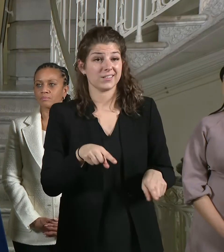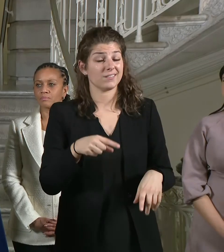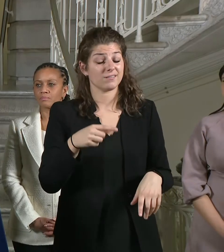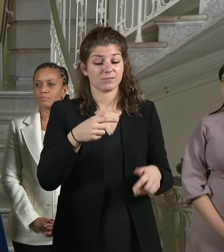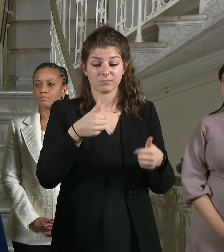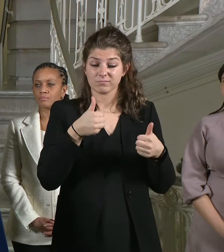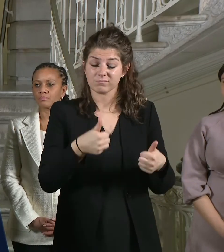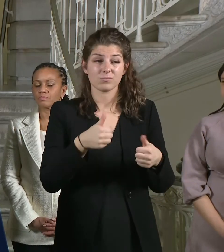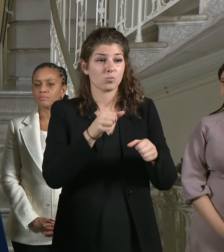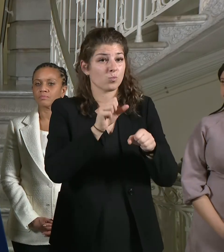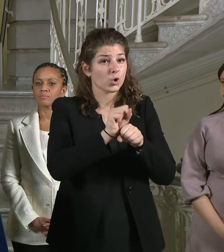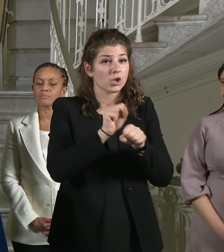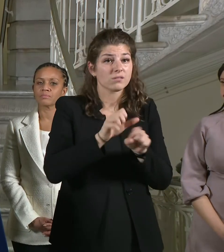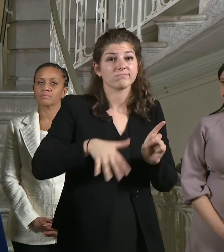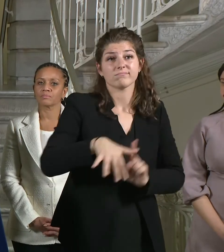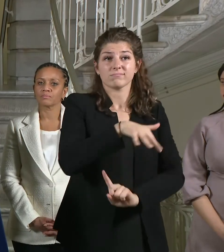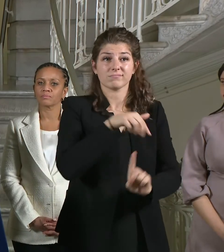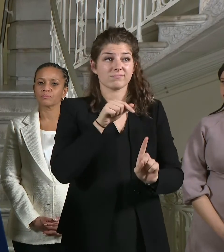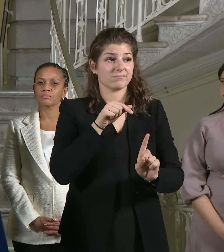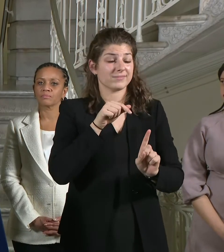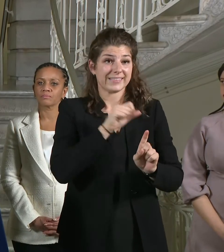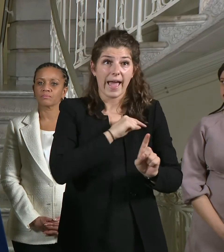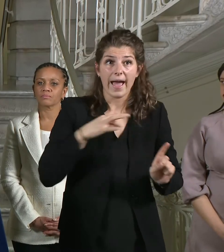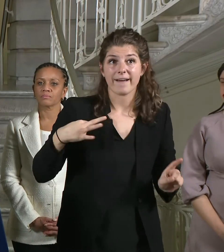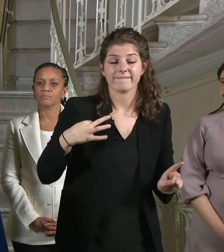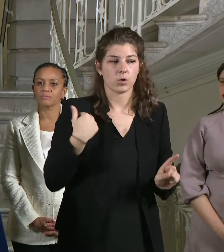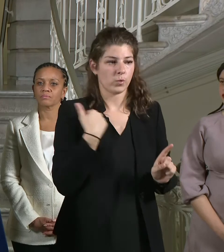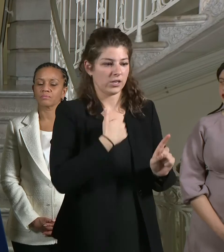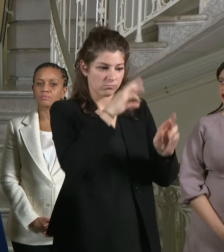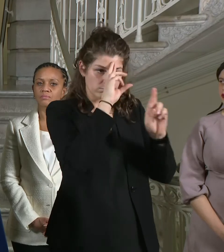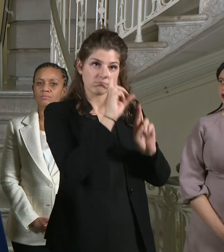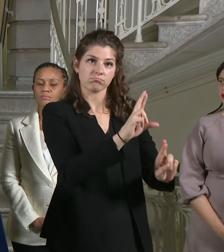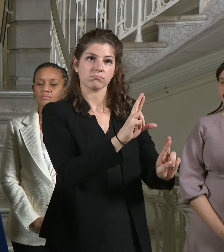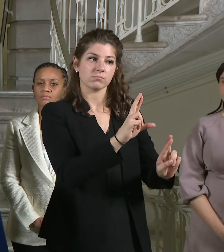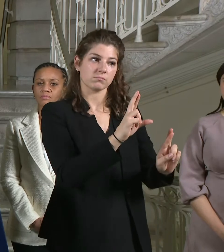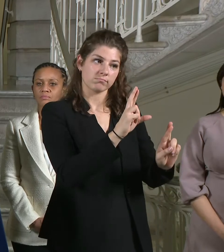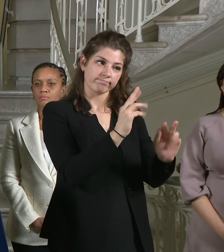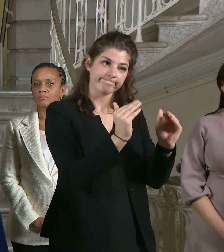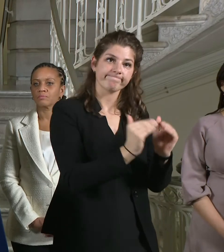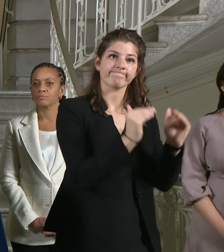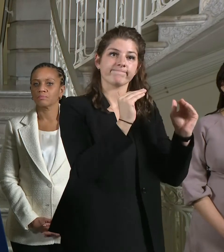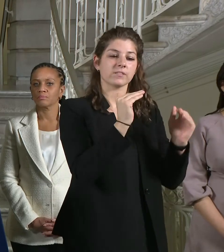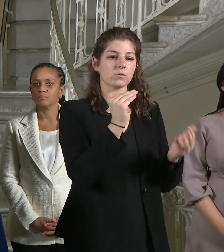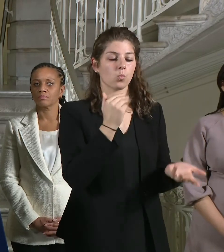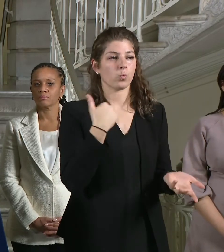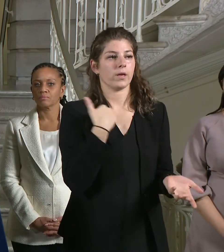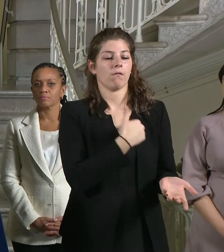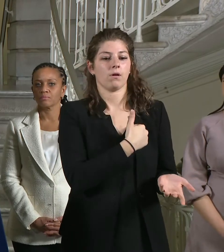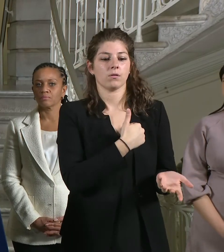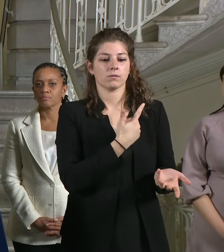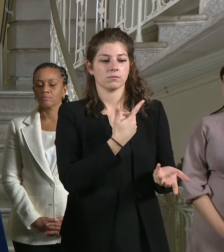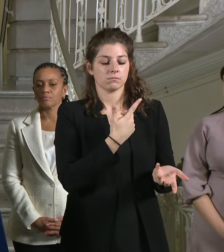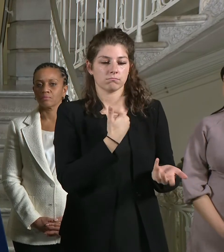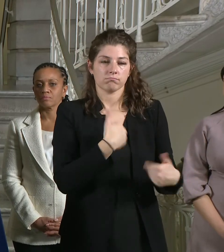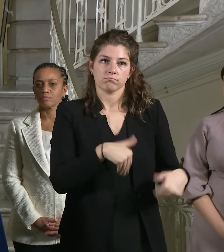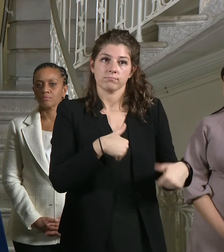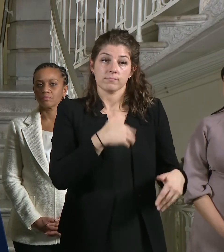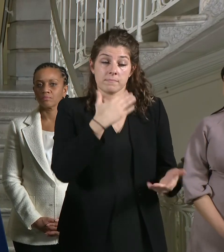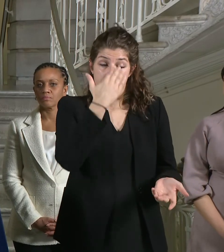FAIR AND FISCALLY RESPONSIBLE AS POSSIBLE. I AGREE 100% WE HAVE A